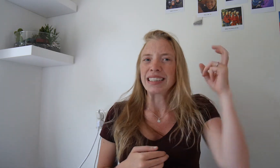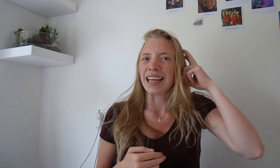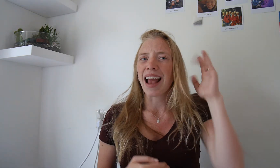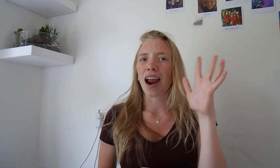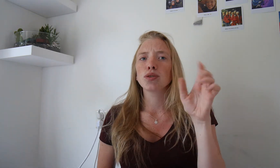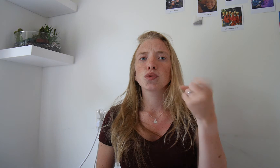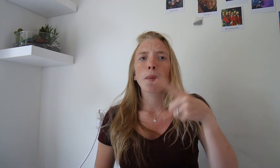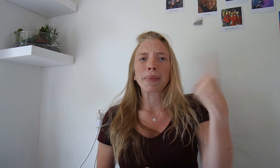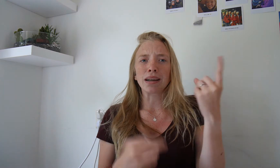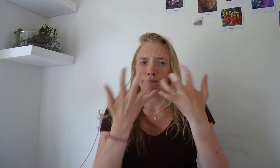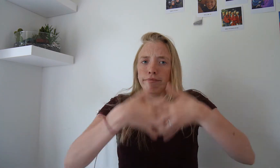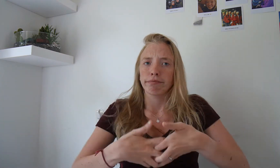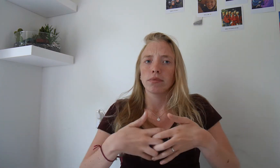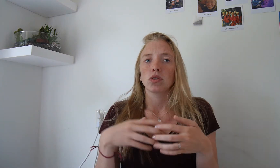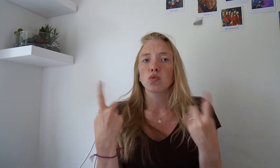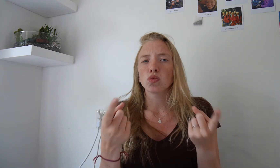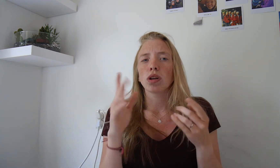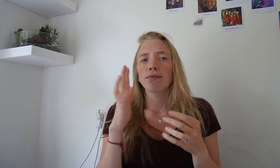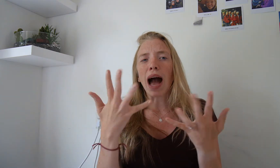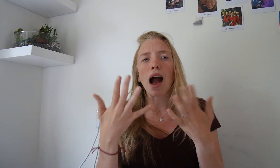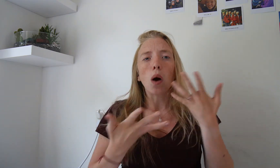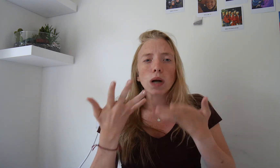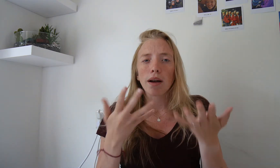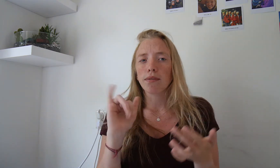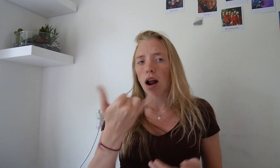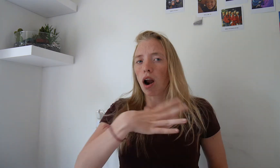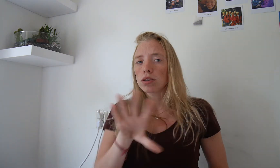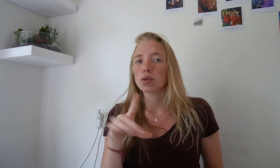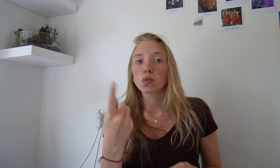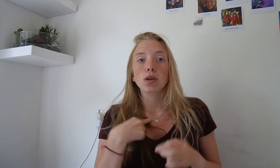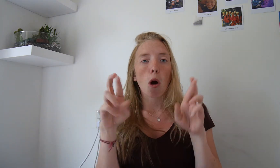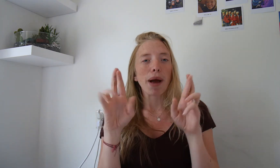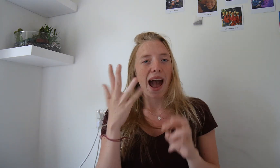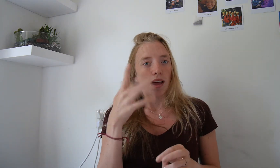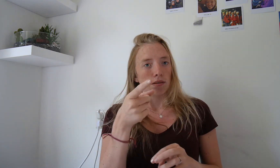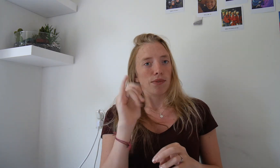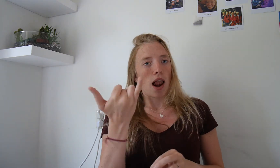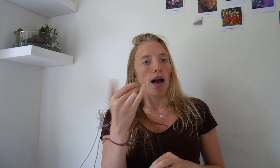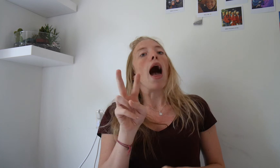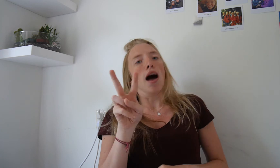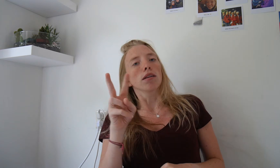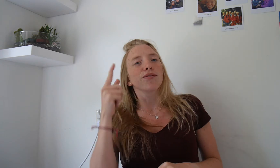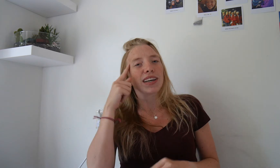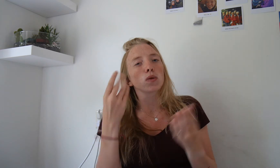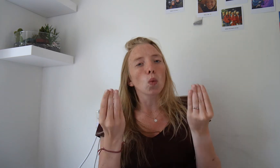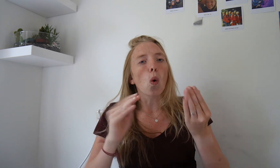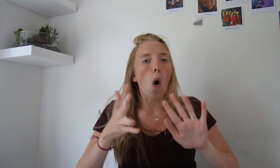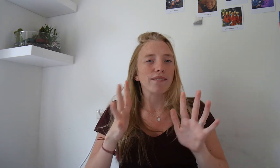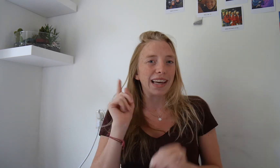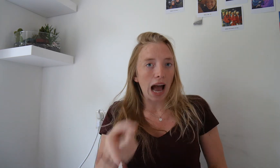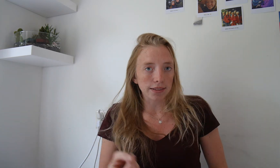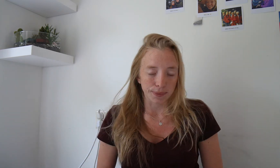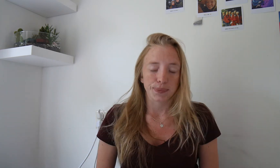It is not easy to explain, but I hope that you now have a clearer idea of how a CI works, or at least the gist of it.